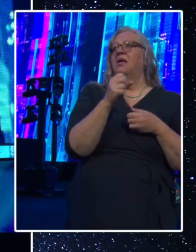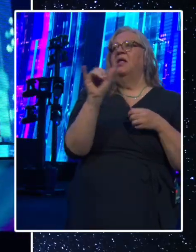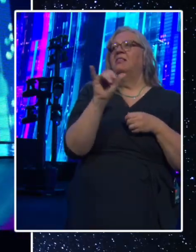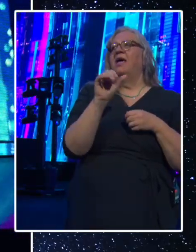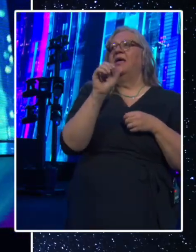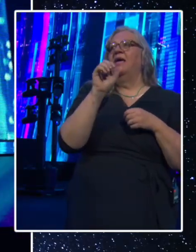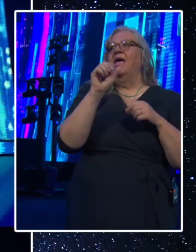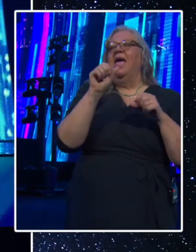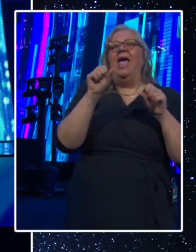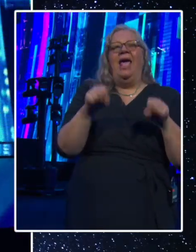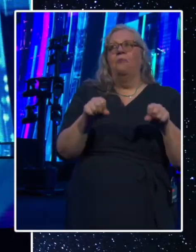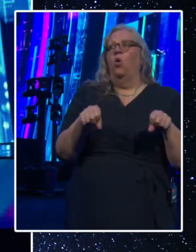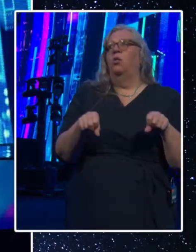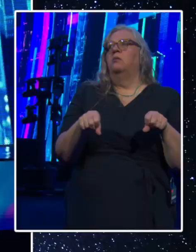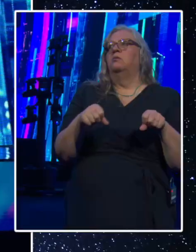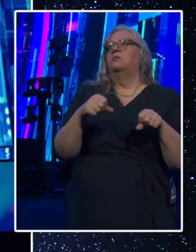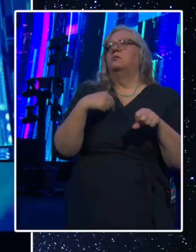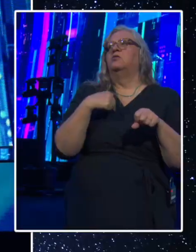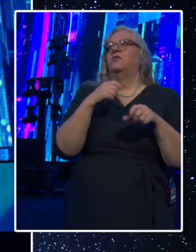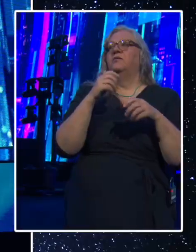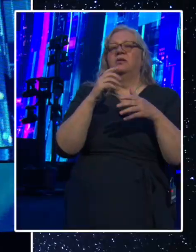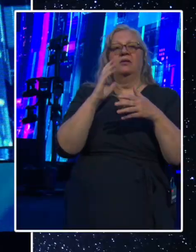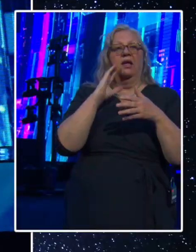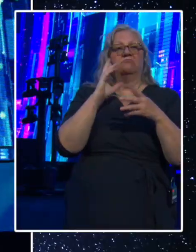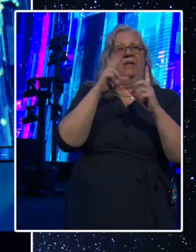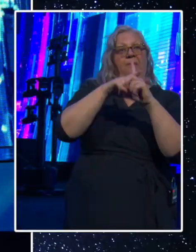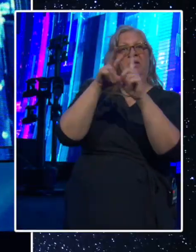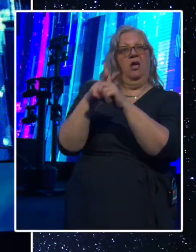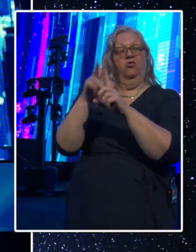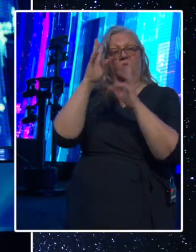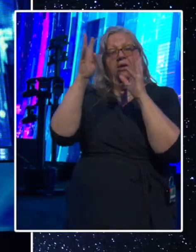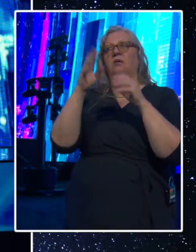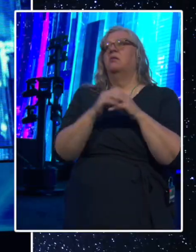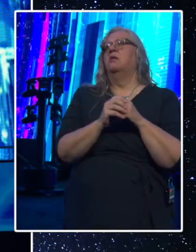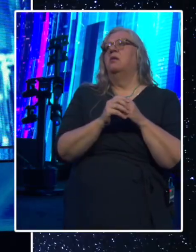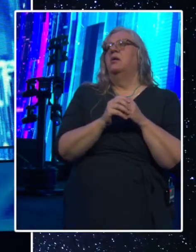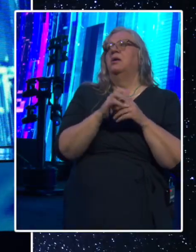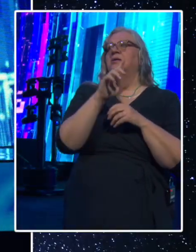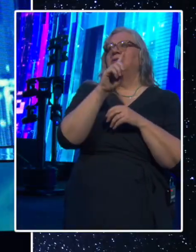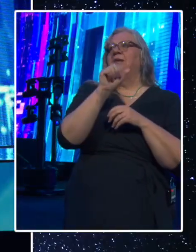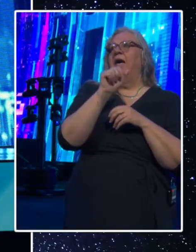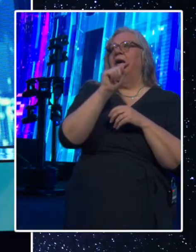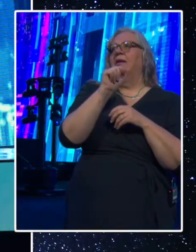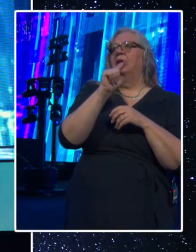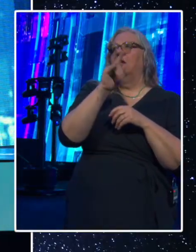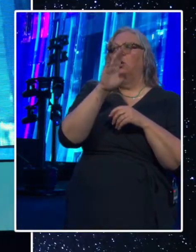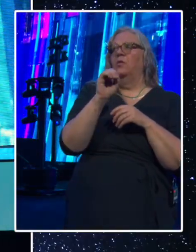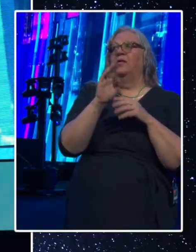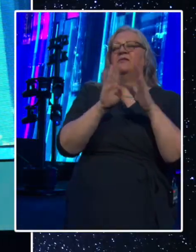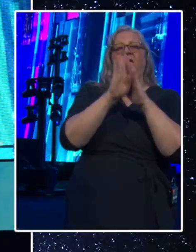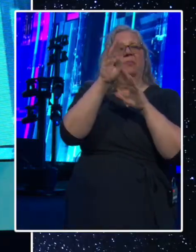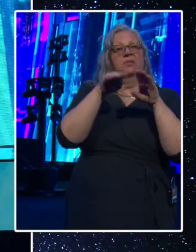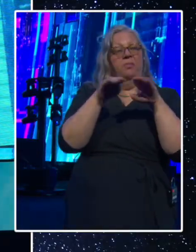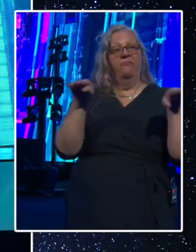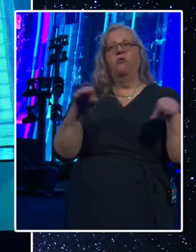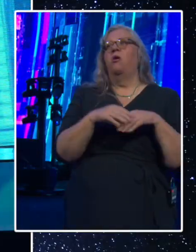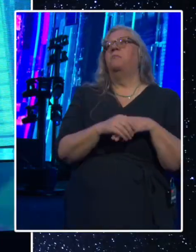to facilitate rapid agentic application creation, DataIQ that provides a data science development platform,